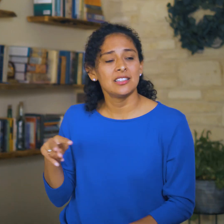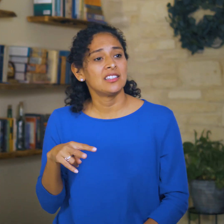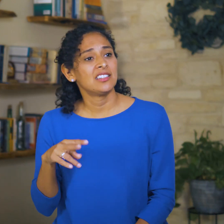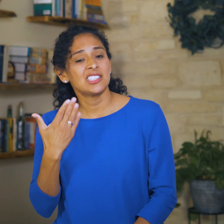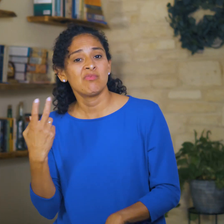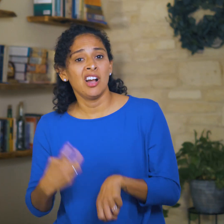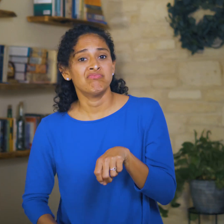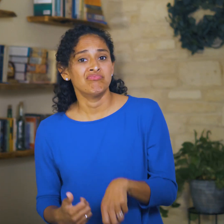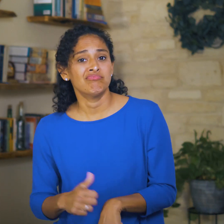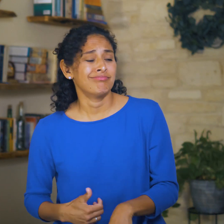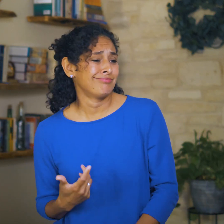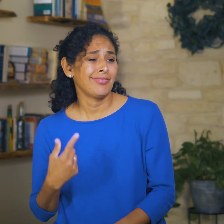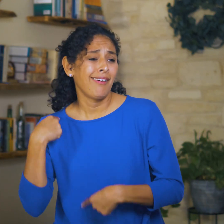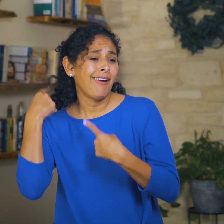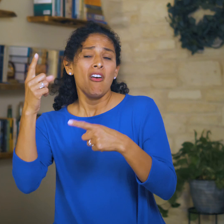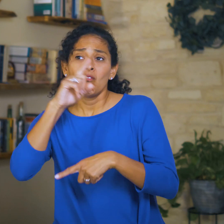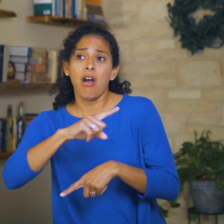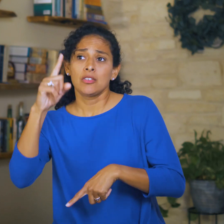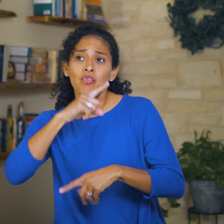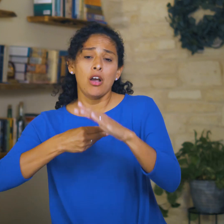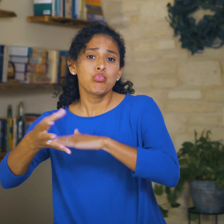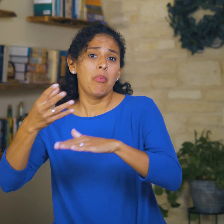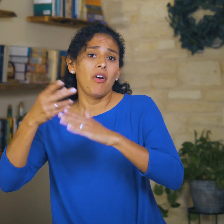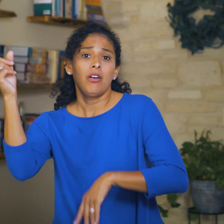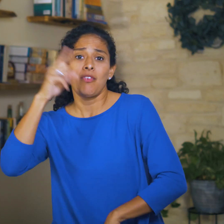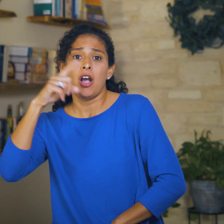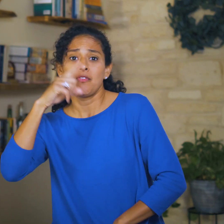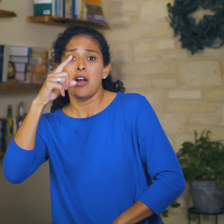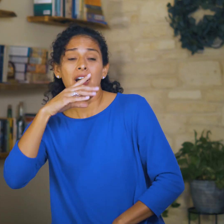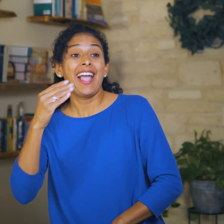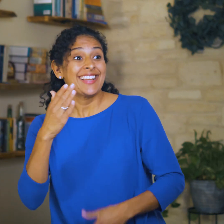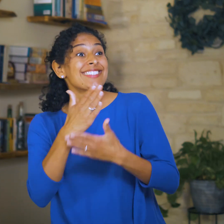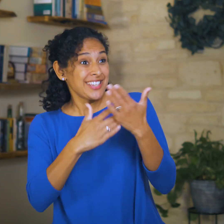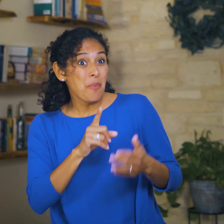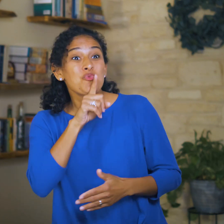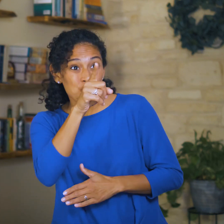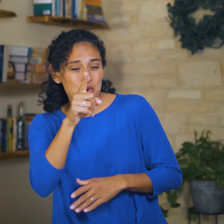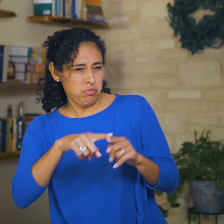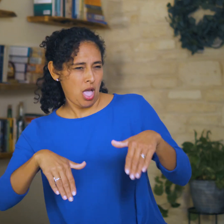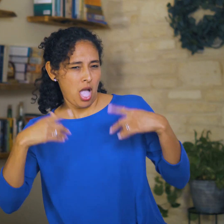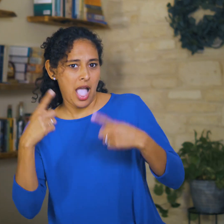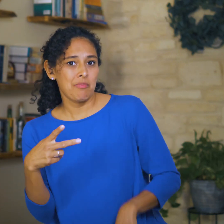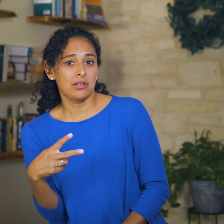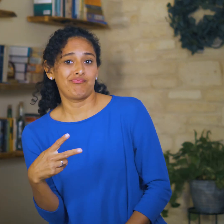They seem calloused by years of false prophesies and even as-yet-unfulfilled true prophecies,